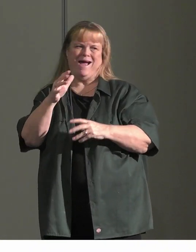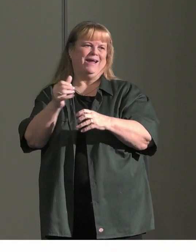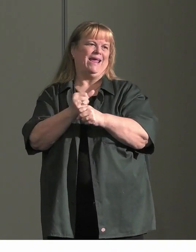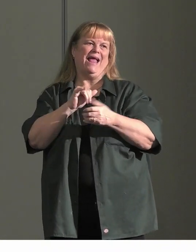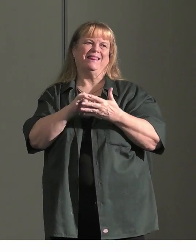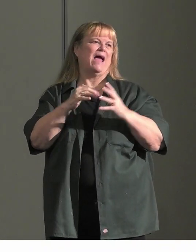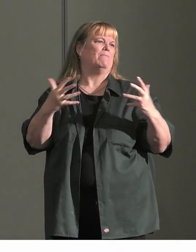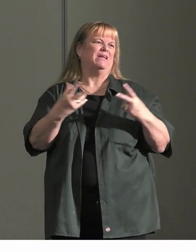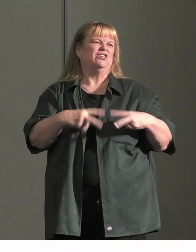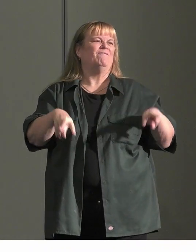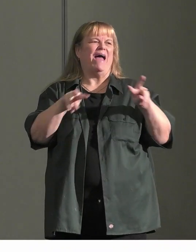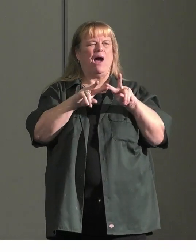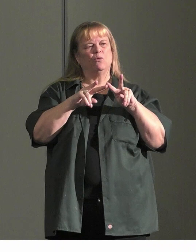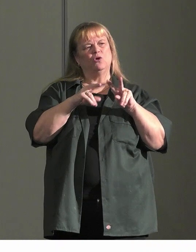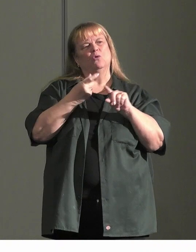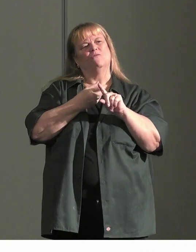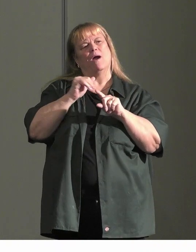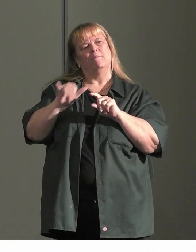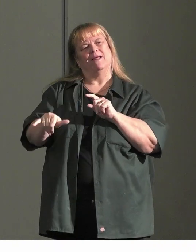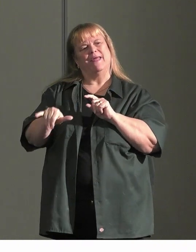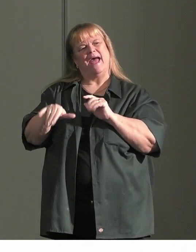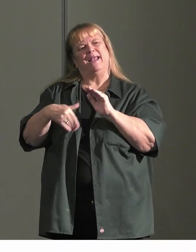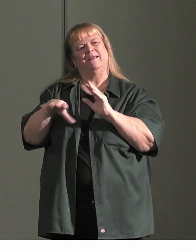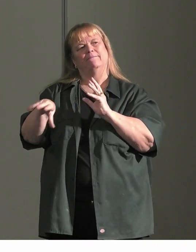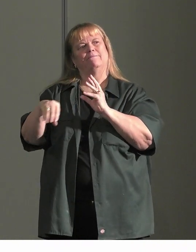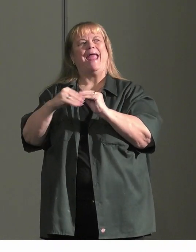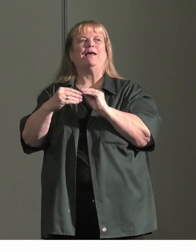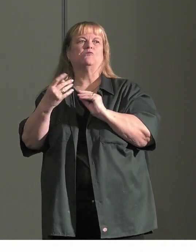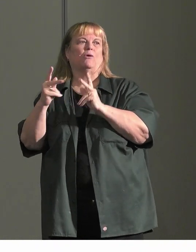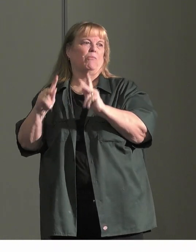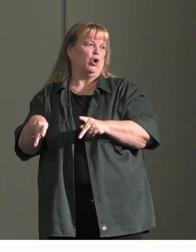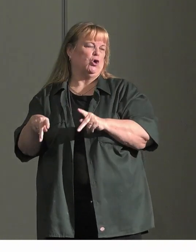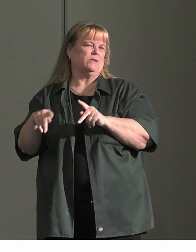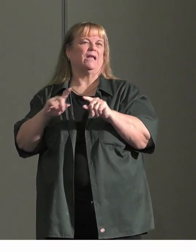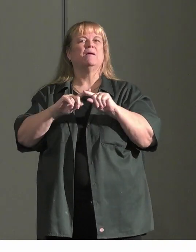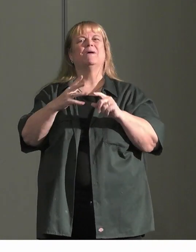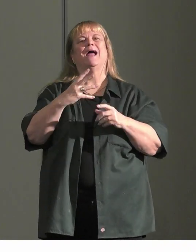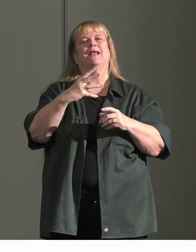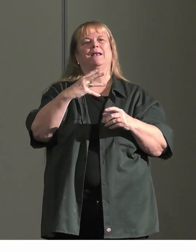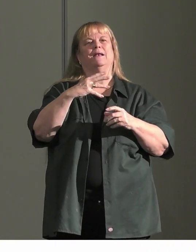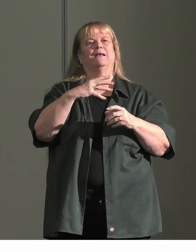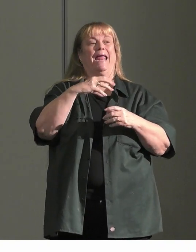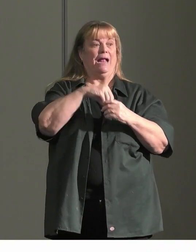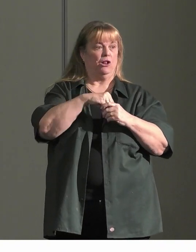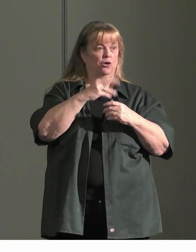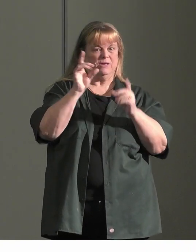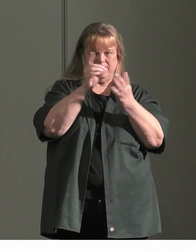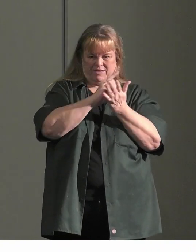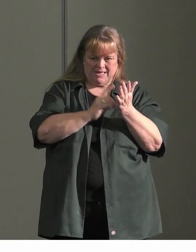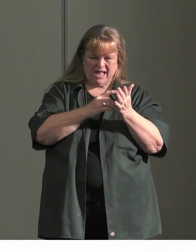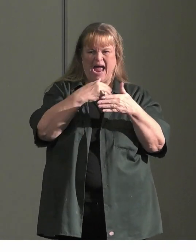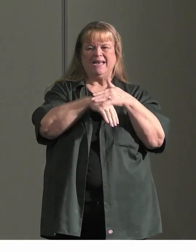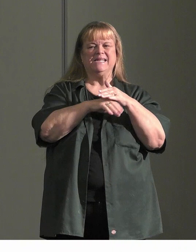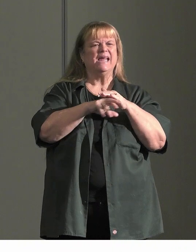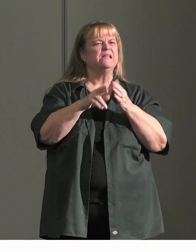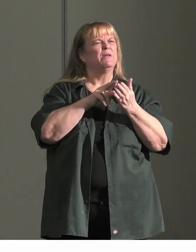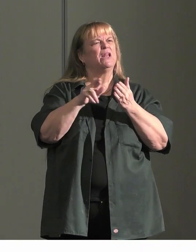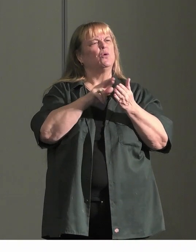much value. Out of the next person. Inclusive design, accessibility research, it is just not